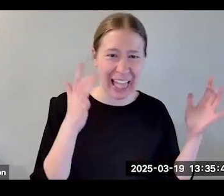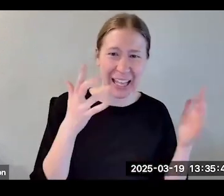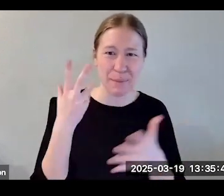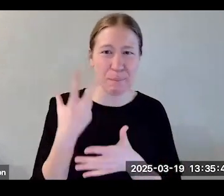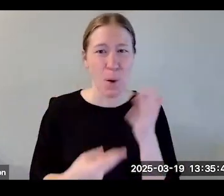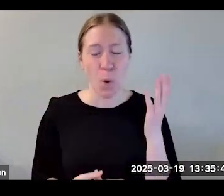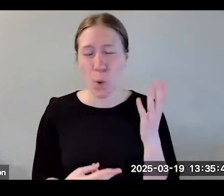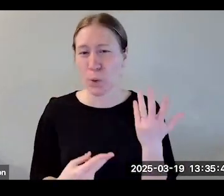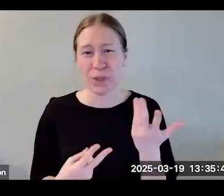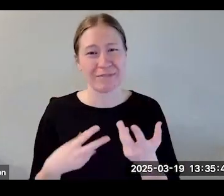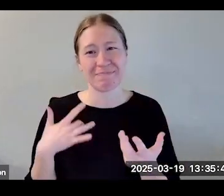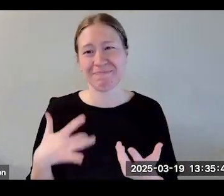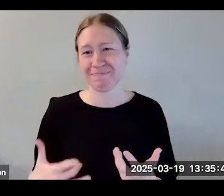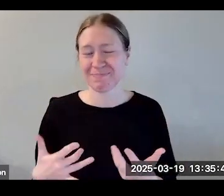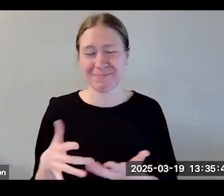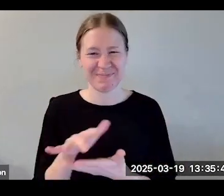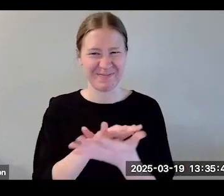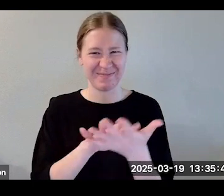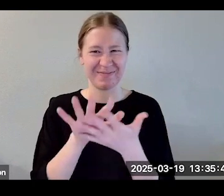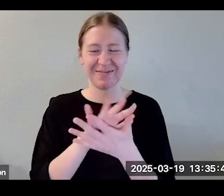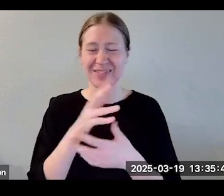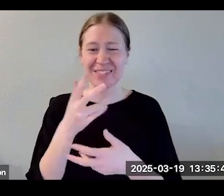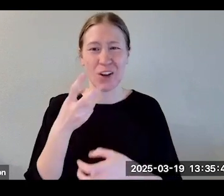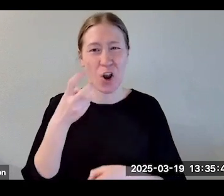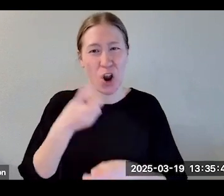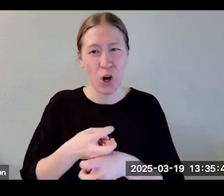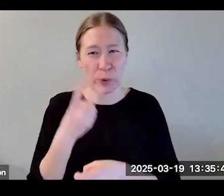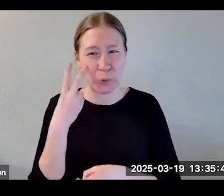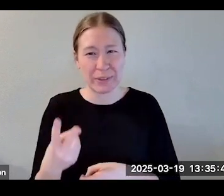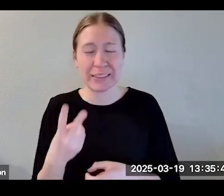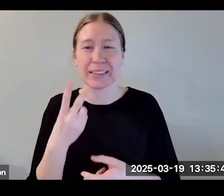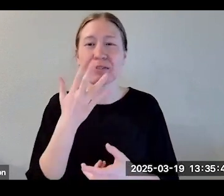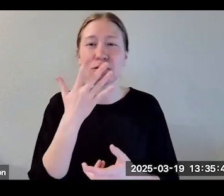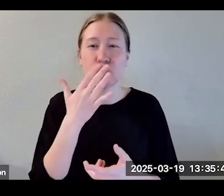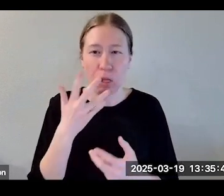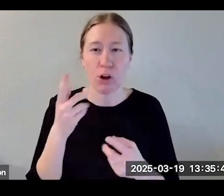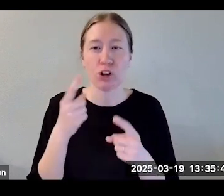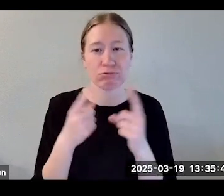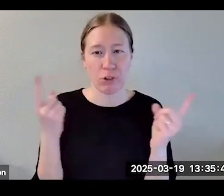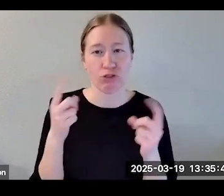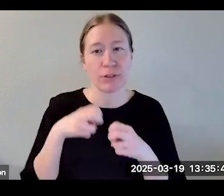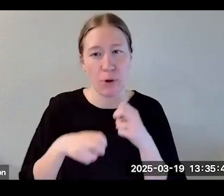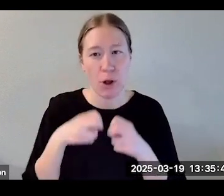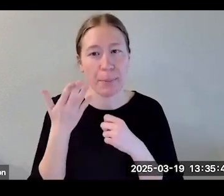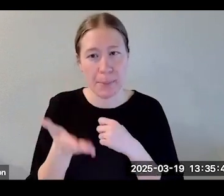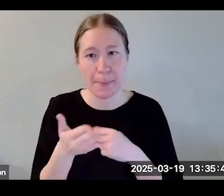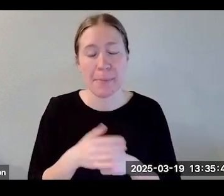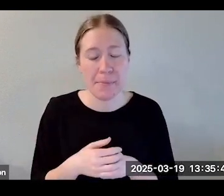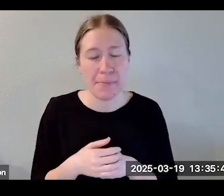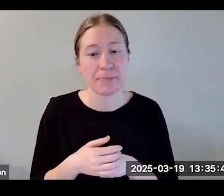that's generally gonna have some color contrast issues. Also, this text is unnecessarily maize.